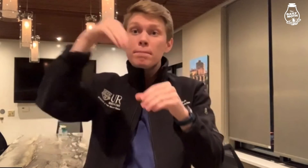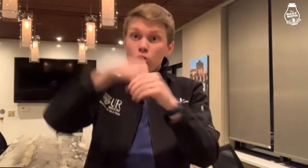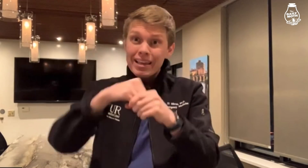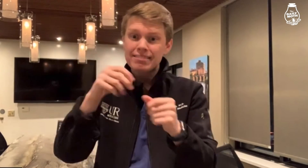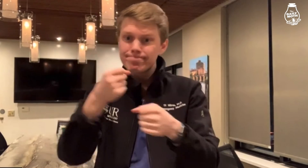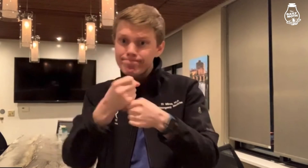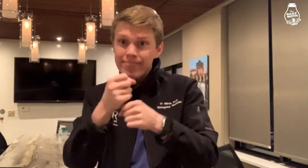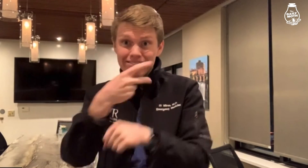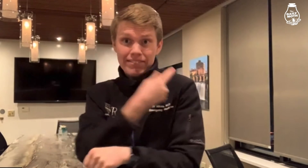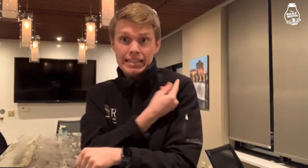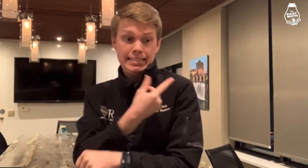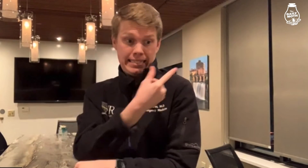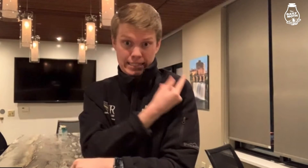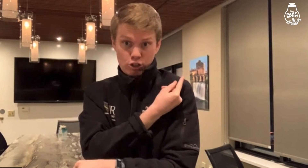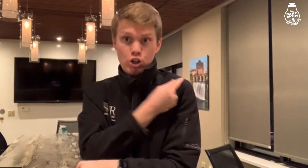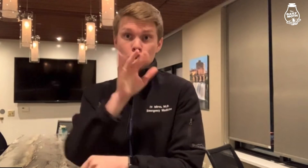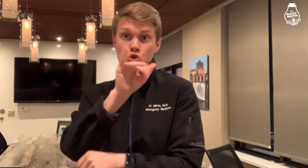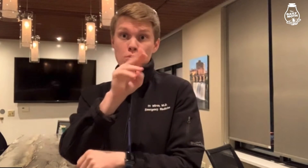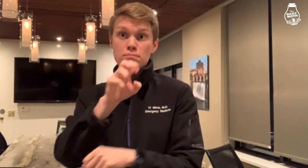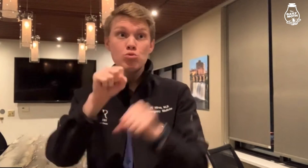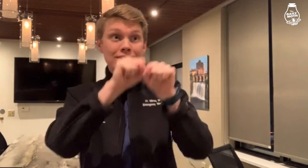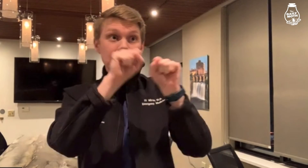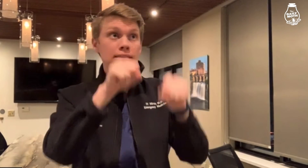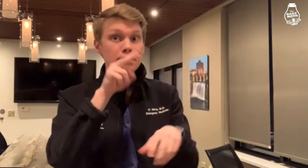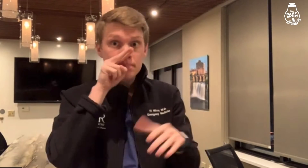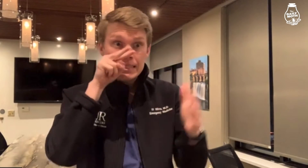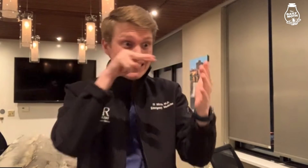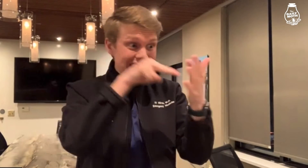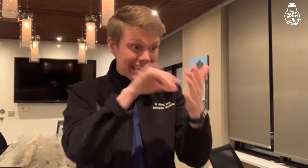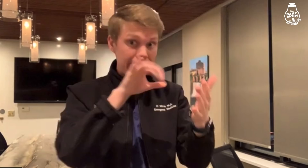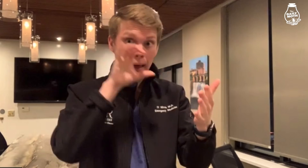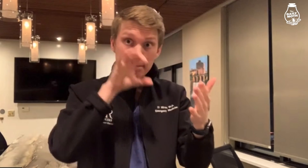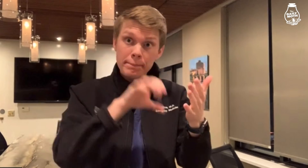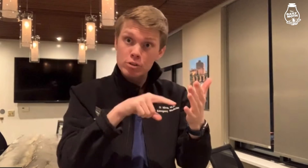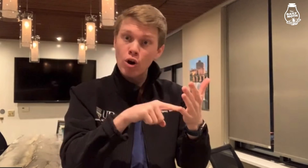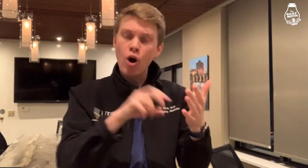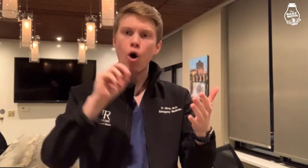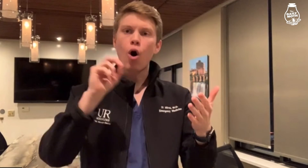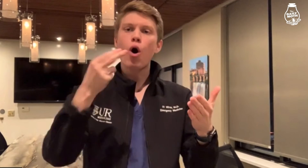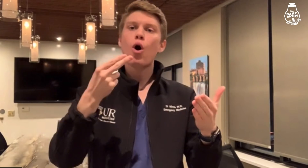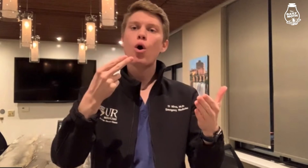That picture is put in the vaccine, and when it is inserted, your immune system will see that picture and say,